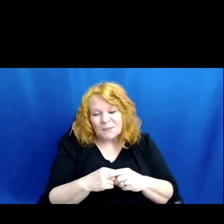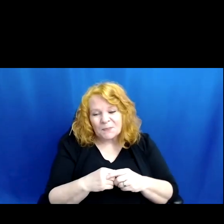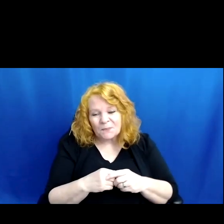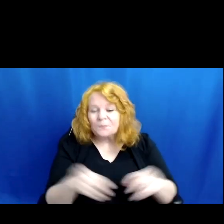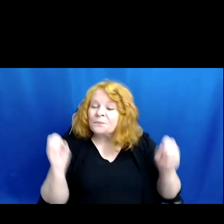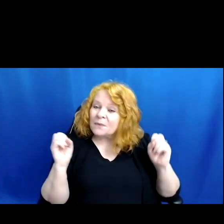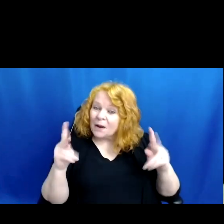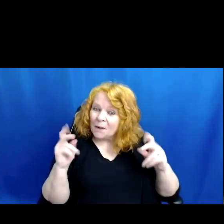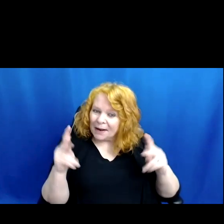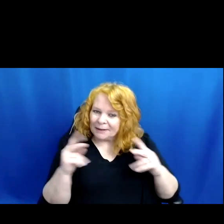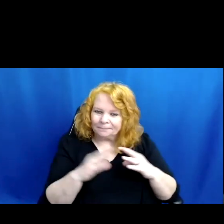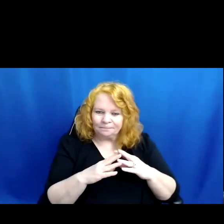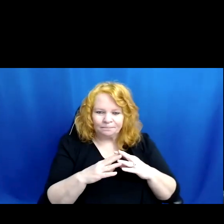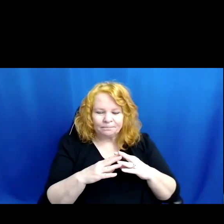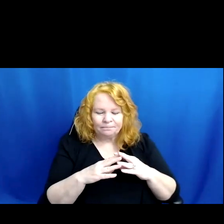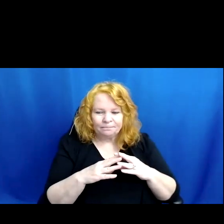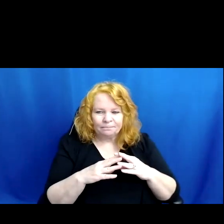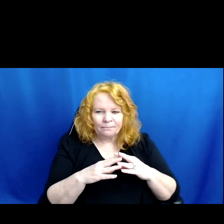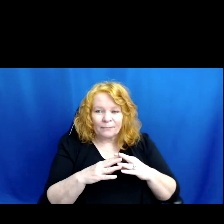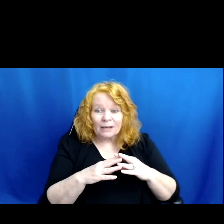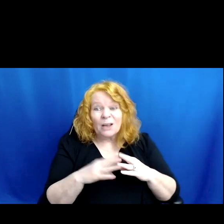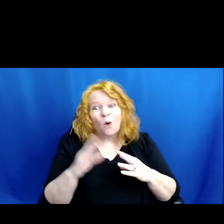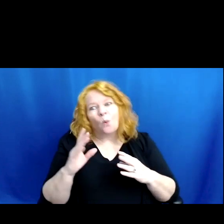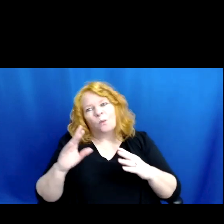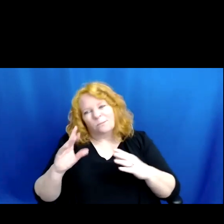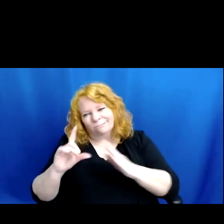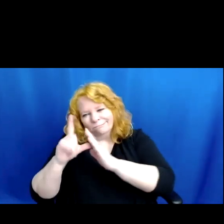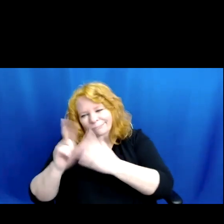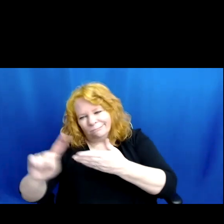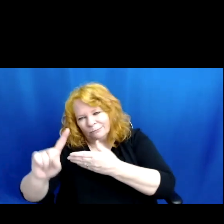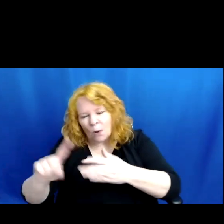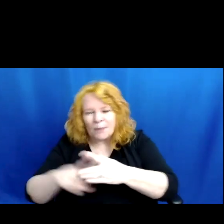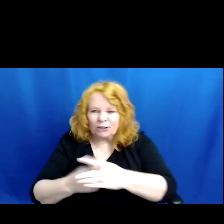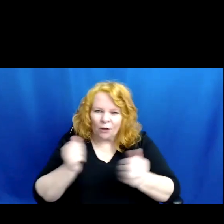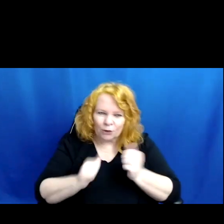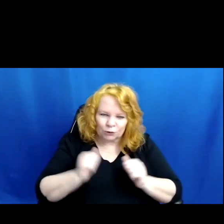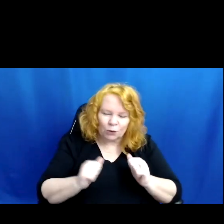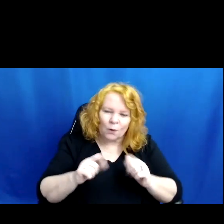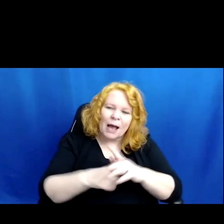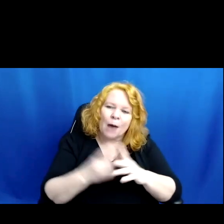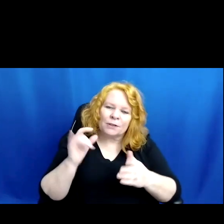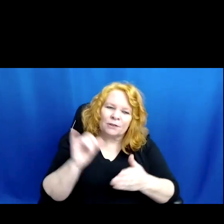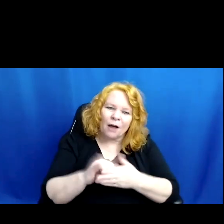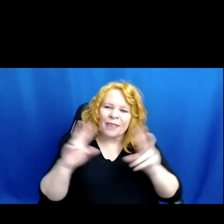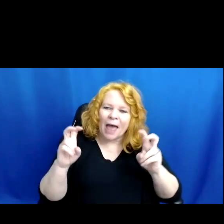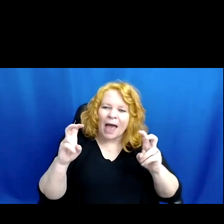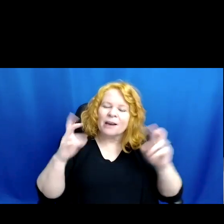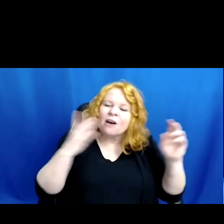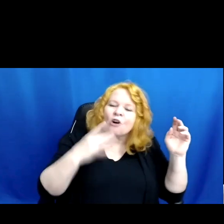So at the time we start the show I am going to do rainbow spins, that is how the show will start.